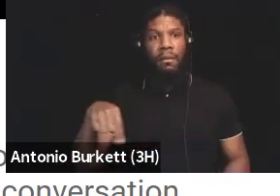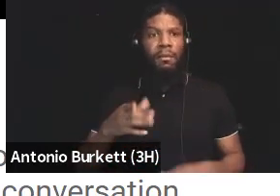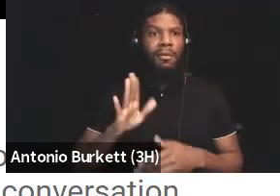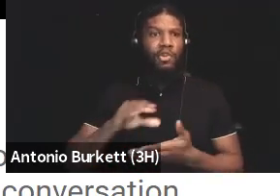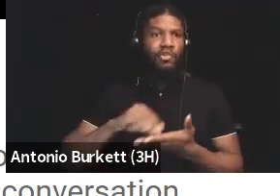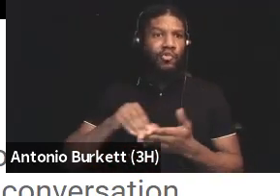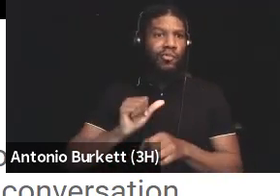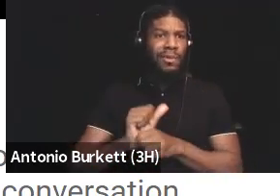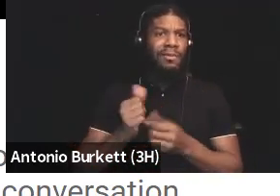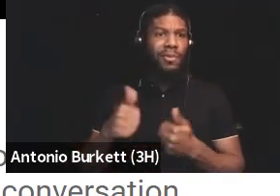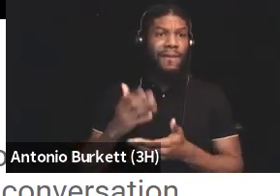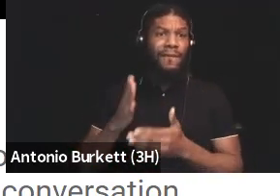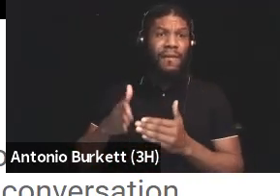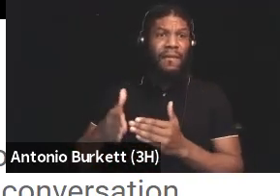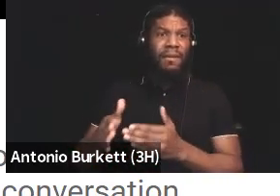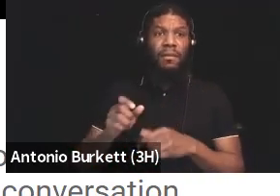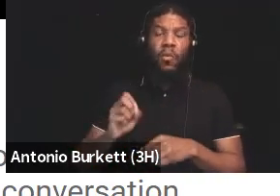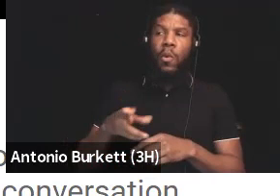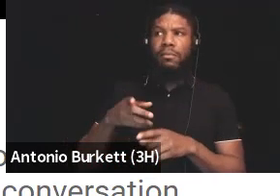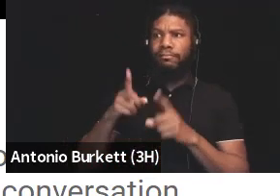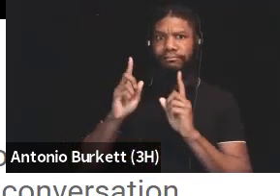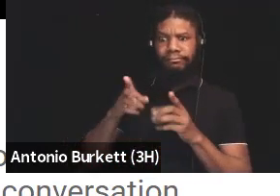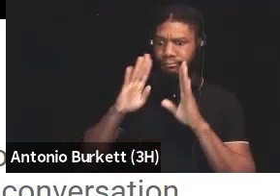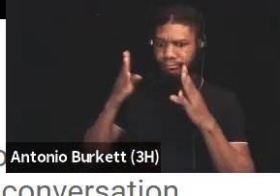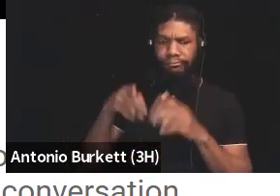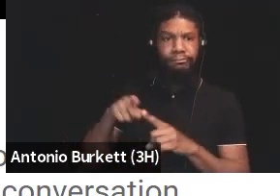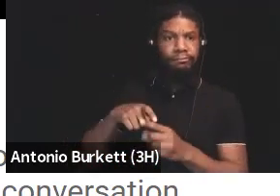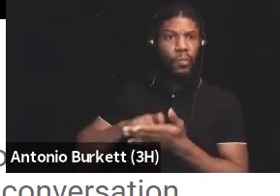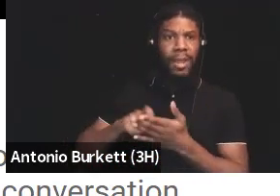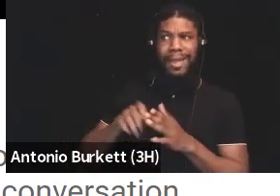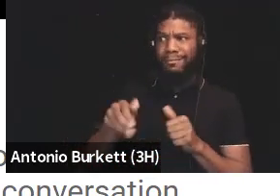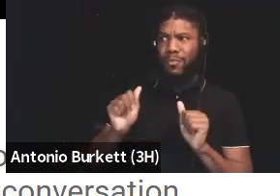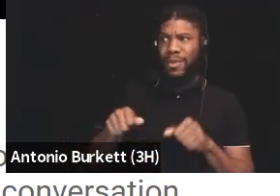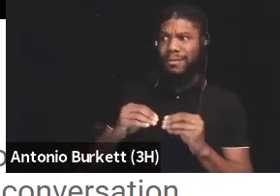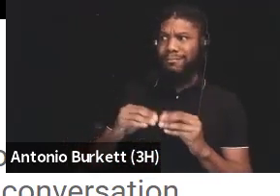these conversations. Like, "We can form a writing group, if you want?" Like, "I can work with you,"